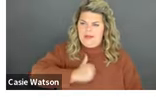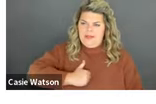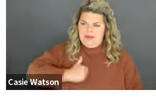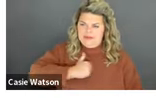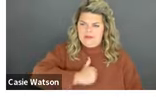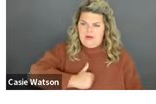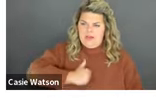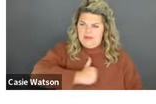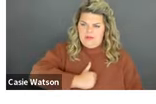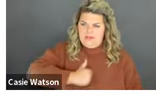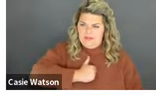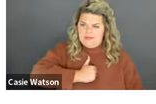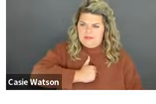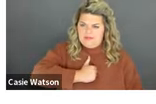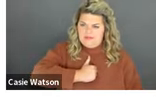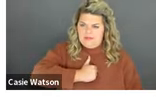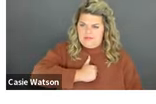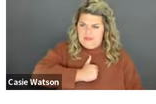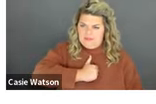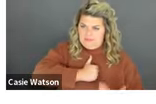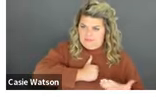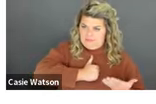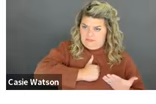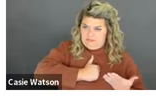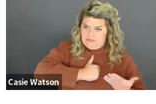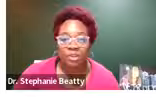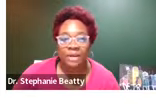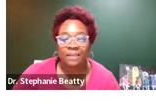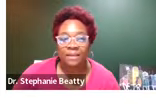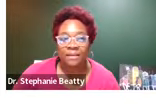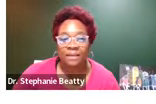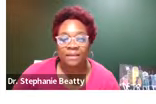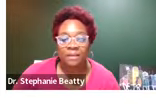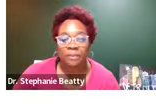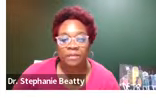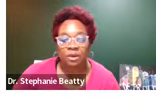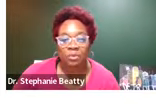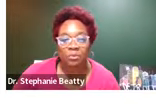but I think it's "sorry," like this. Stephanie? I agree. I think it depends on